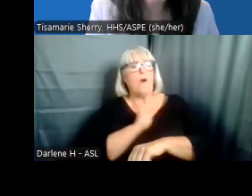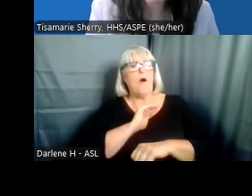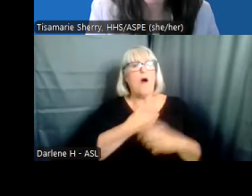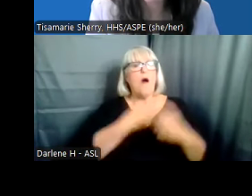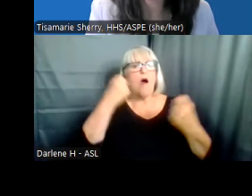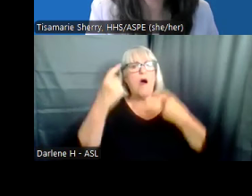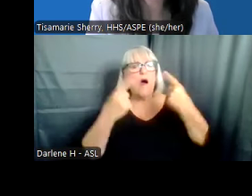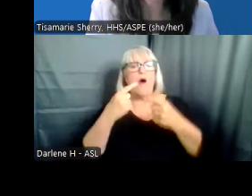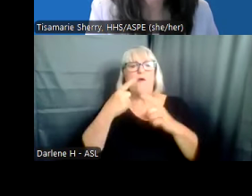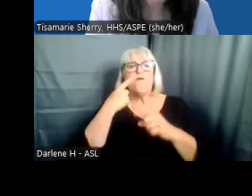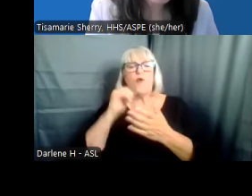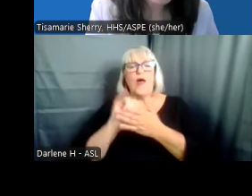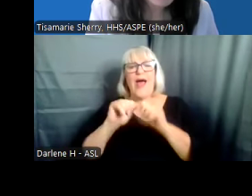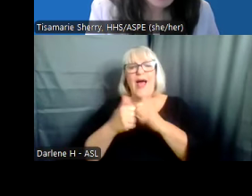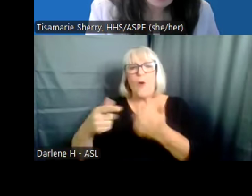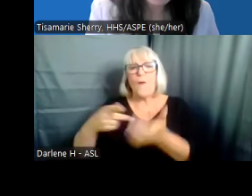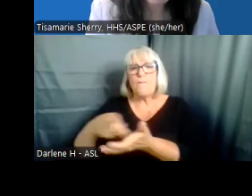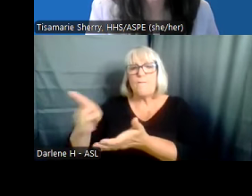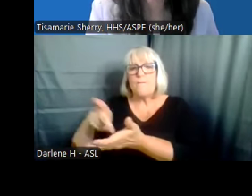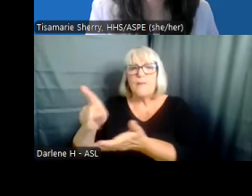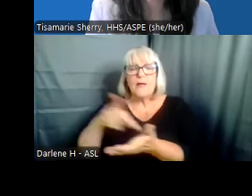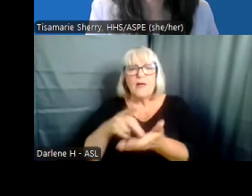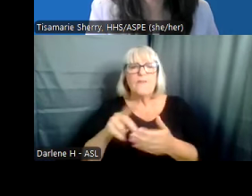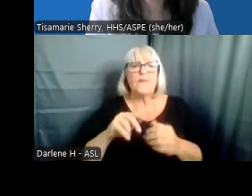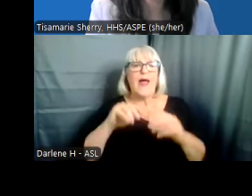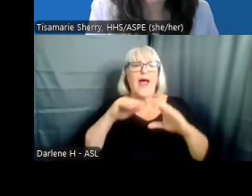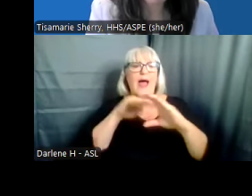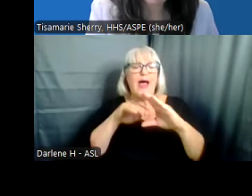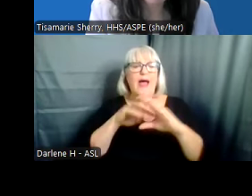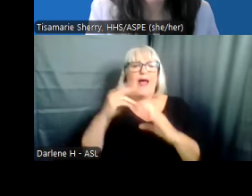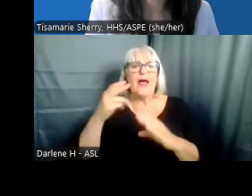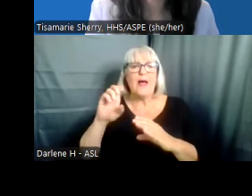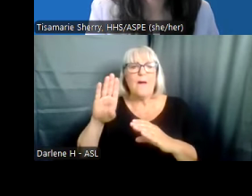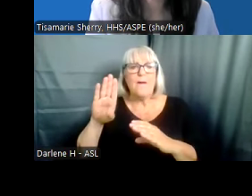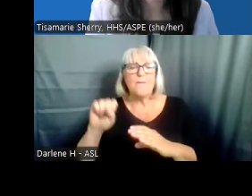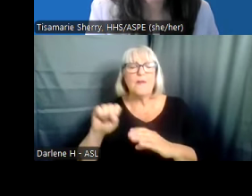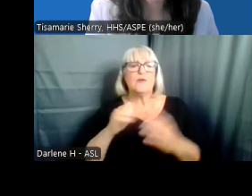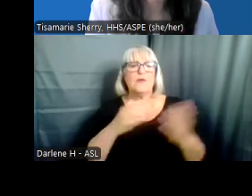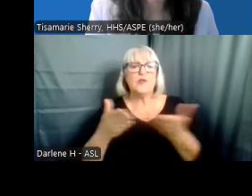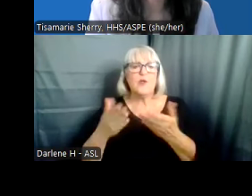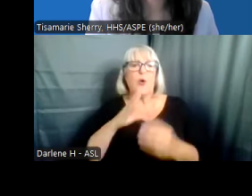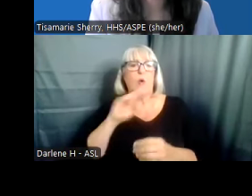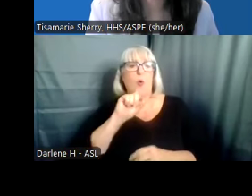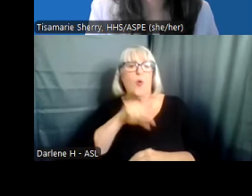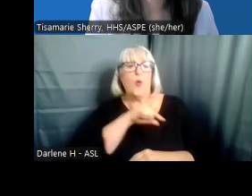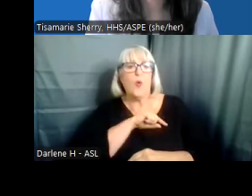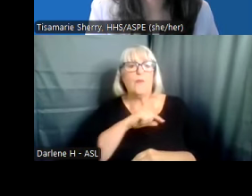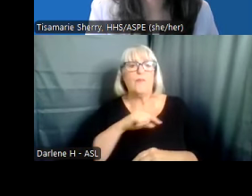payment adequacy, access to HCBS services and quality. In addition, CMS's Workforce registries